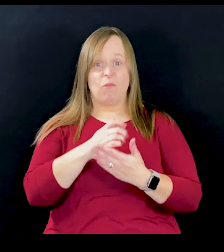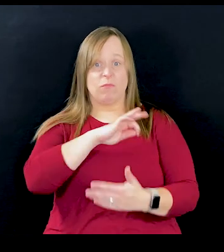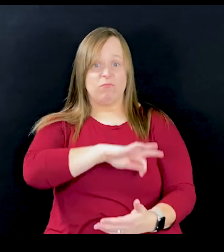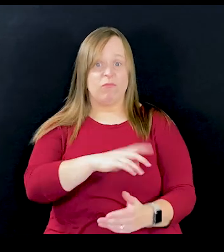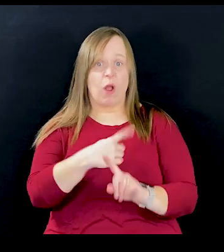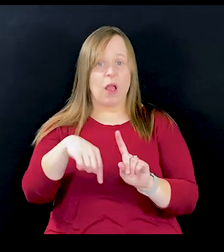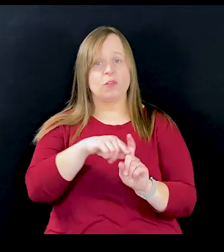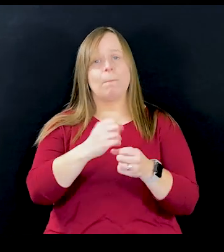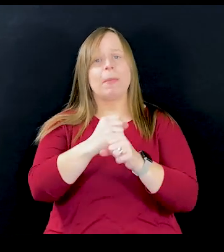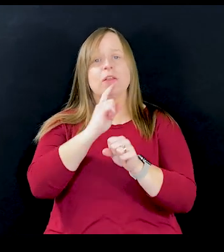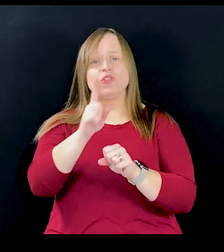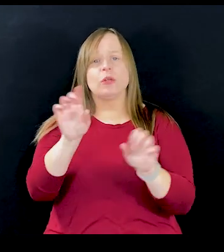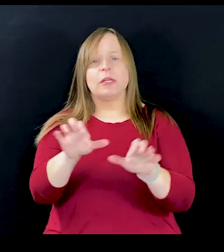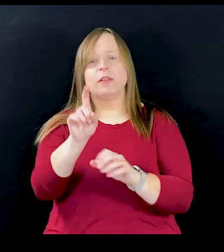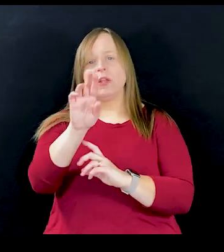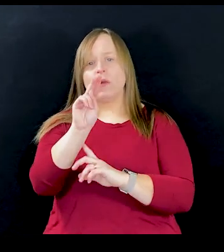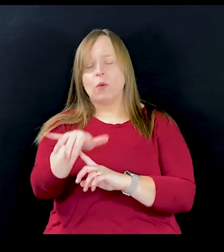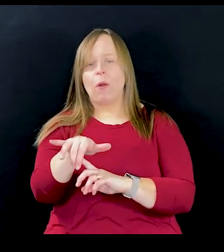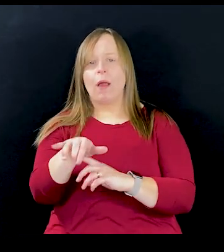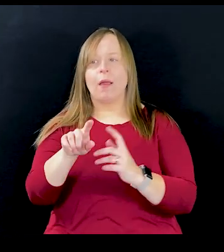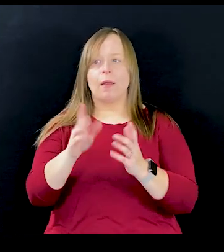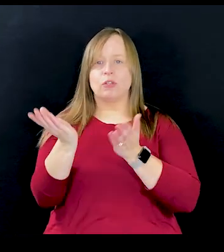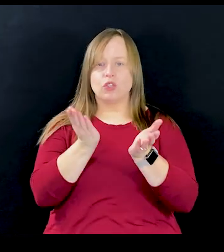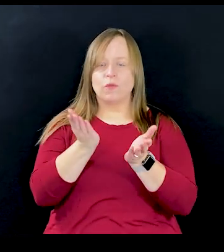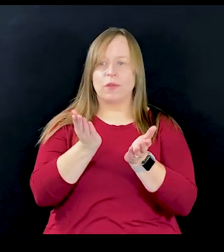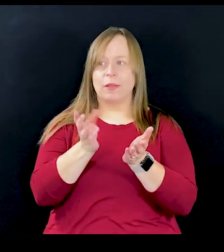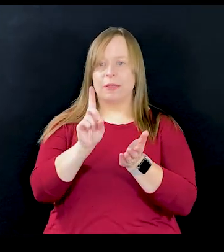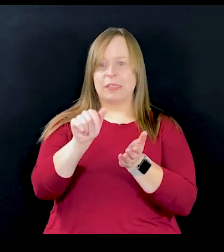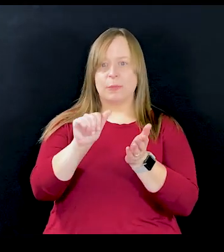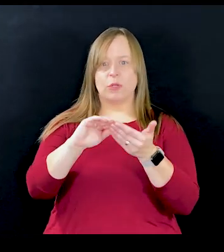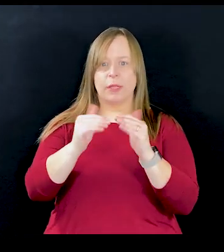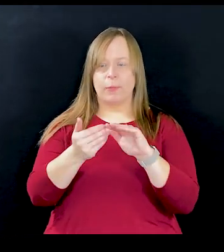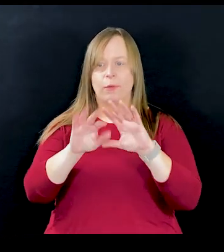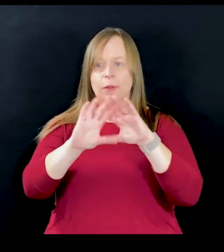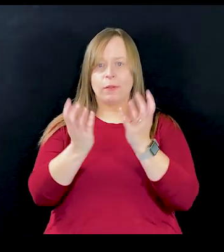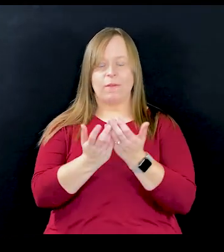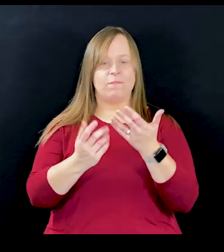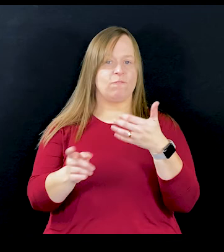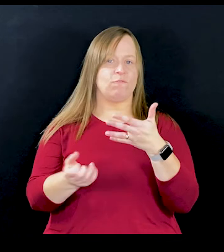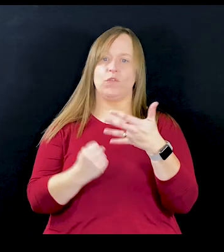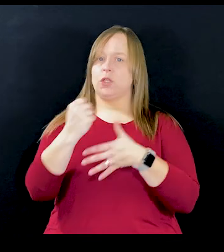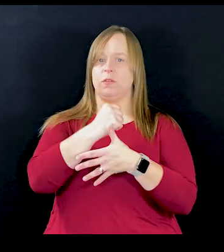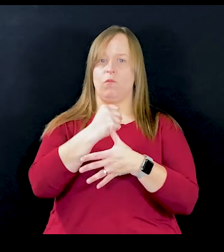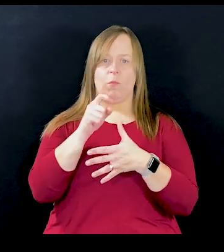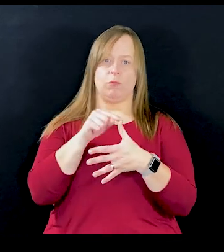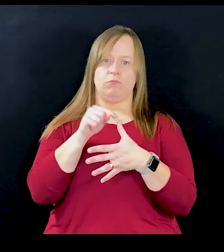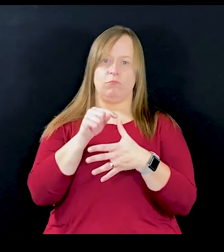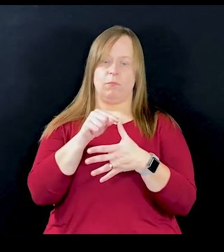What we want to make sure that we're doing here at DRNY is serving the disability community first and foremost.